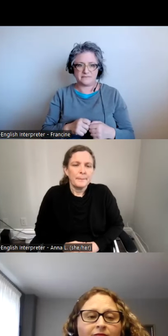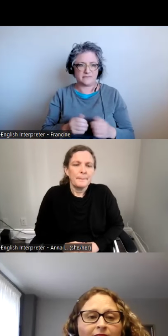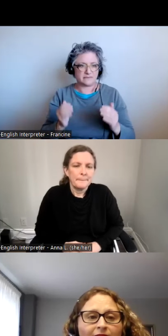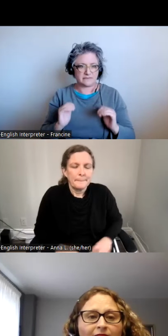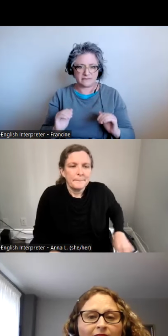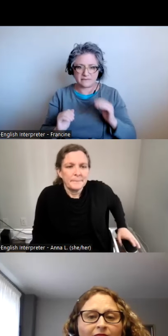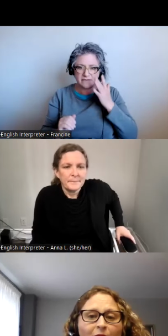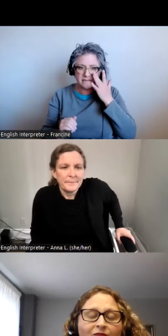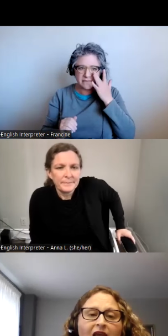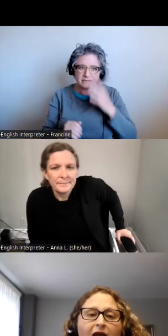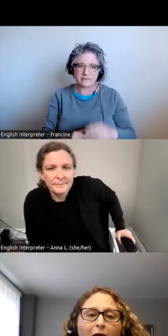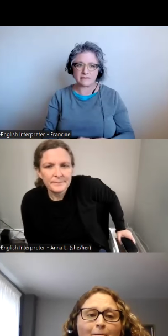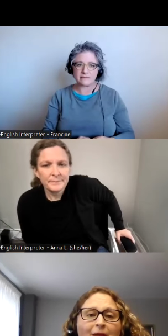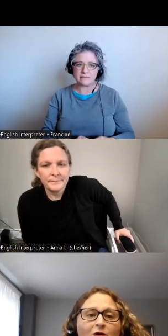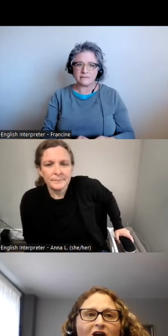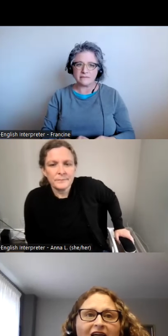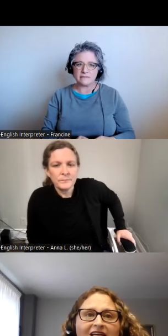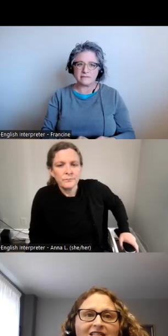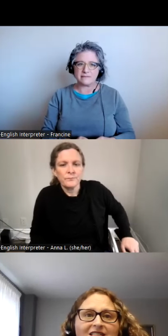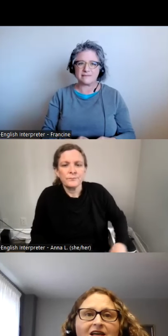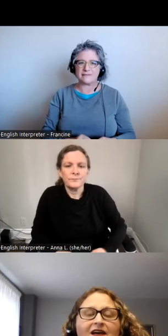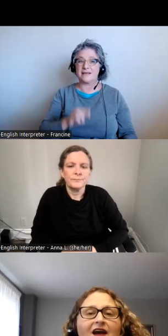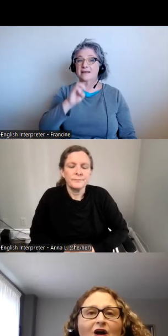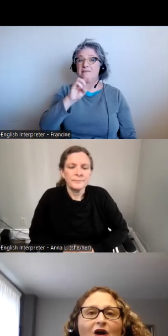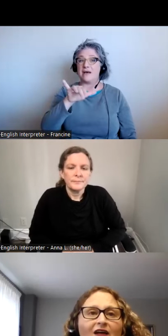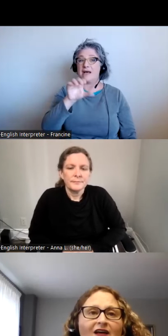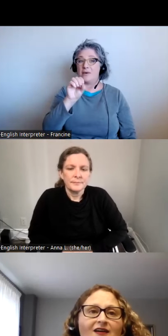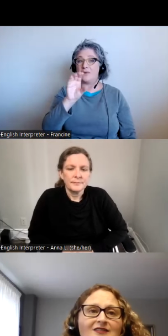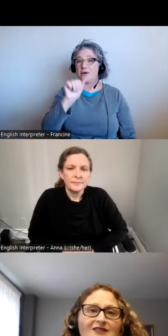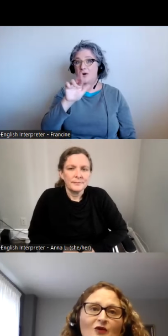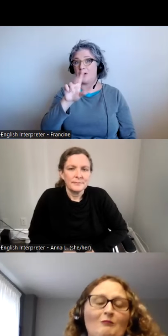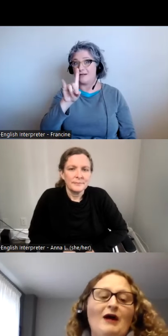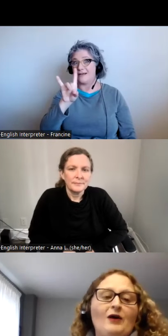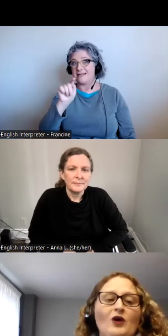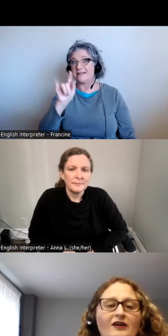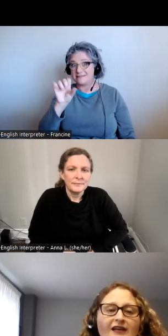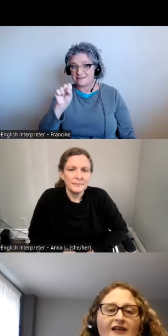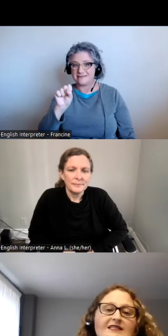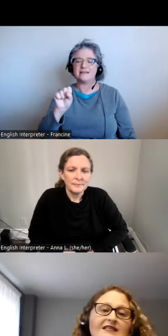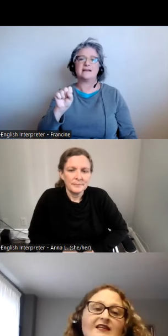symptoms is fine. Next slide, please